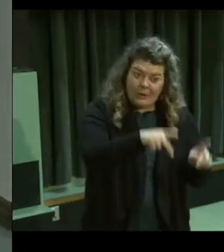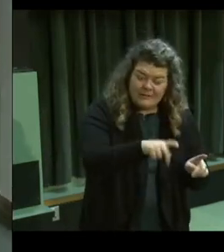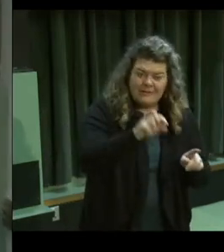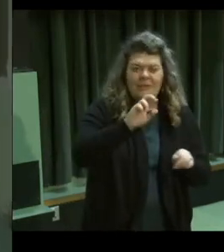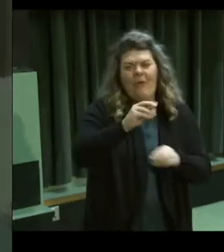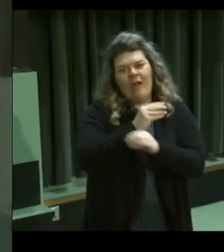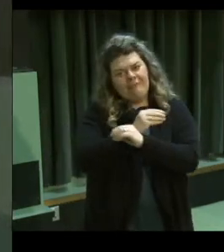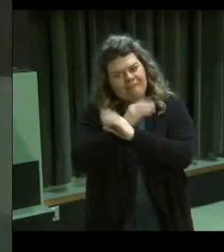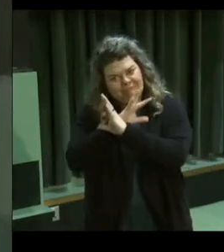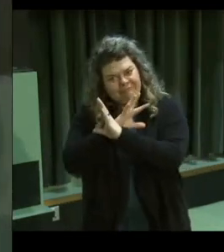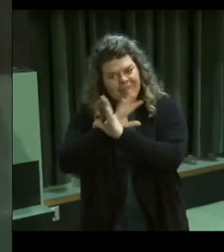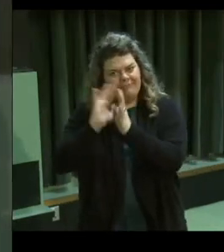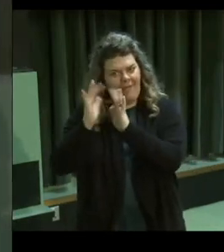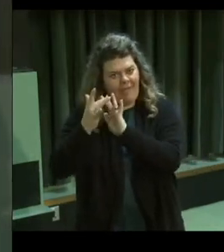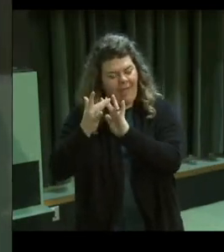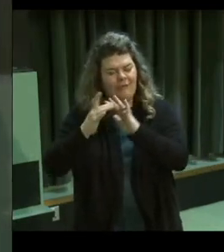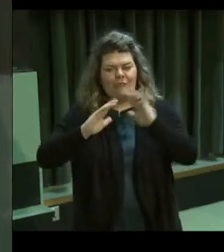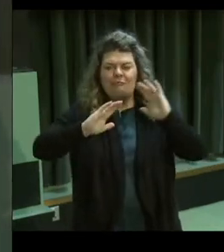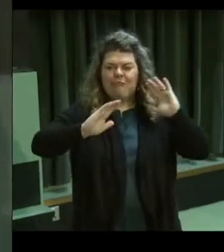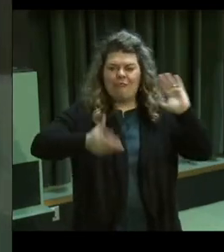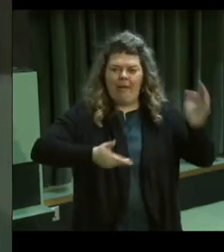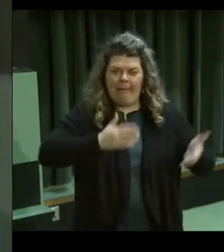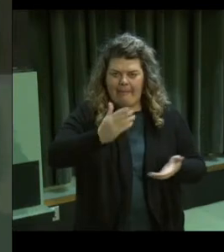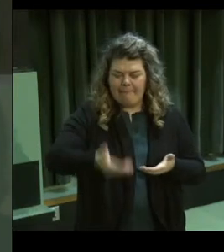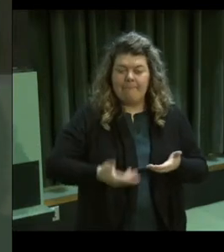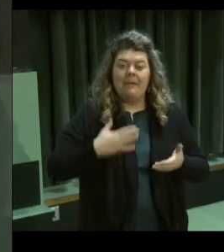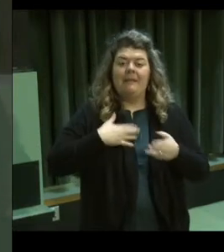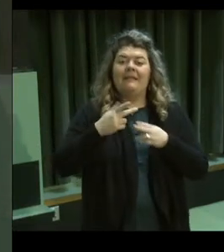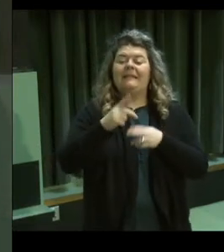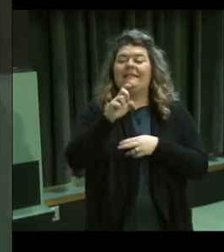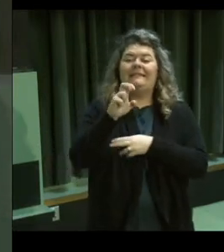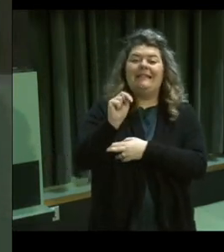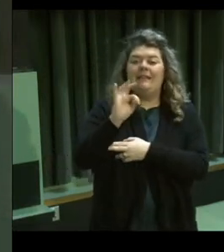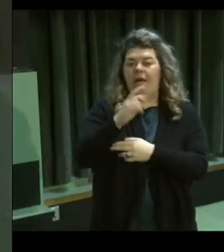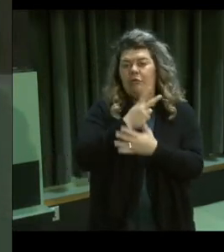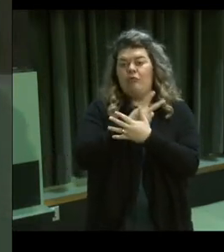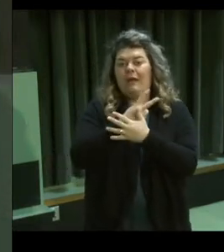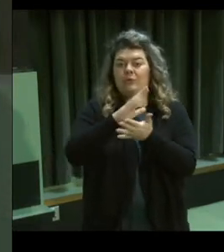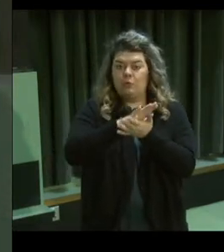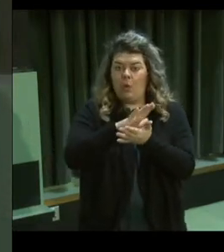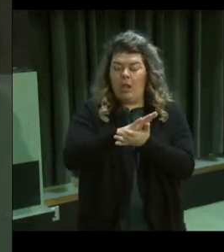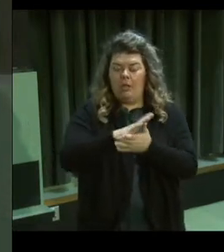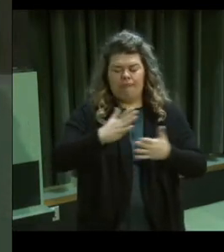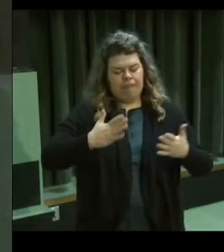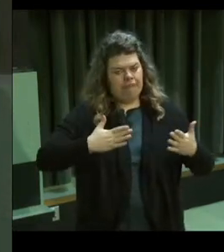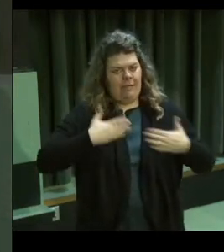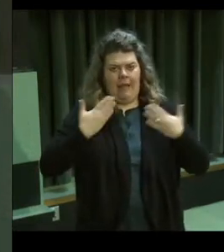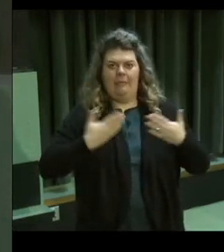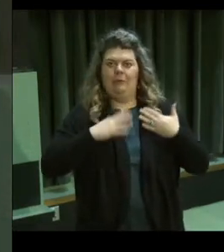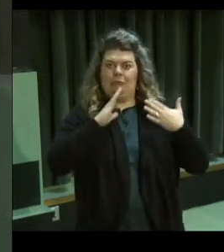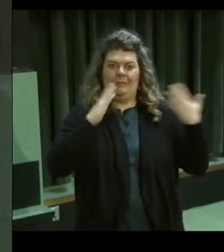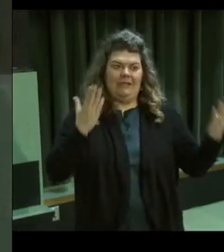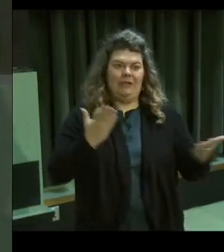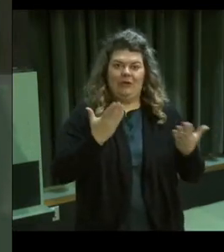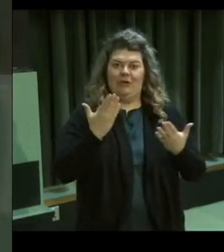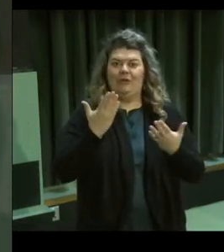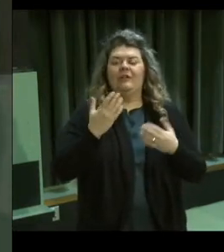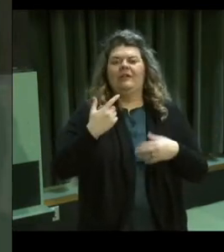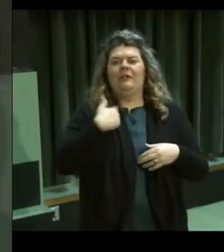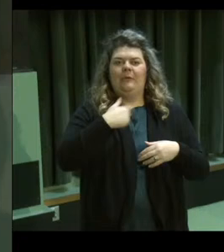that are here in person and those of you joining us online, I welcome you. I'm dean of the